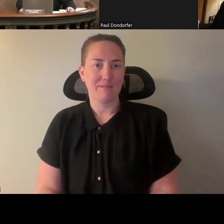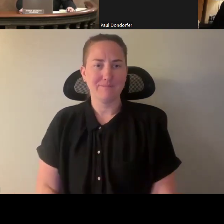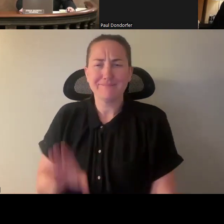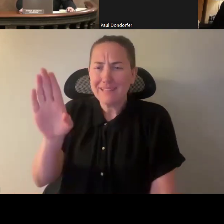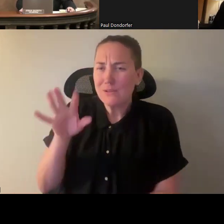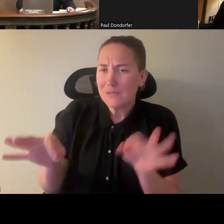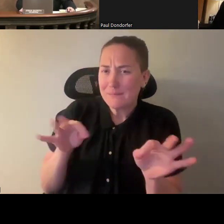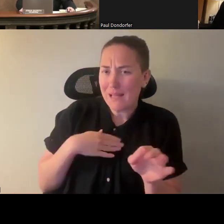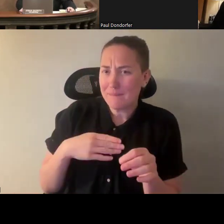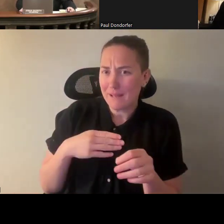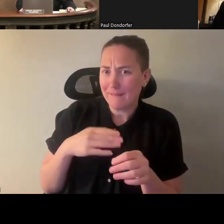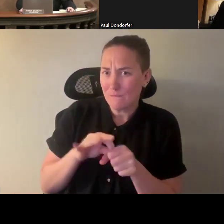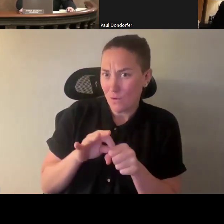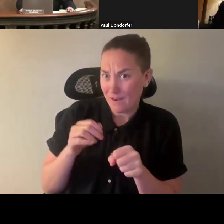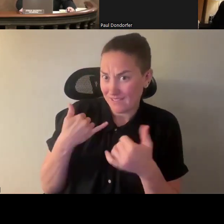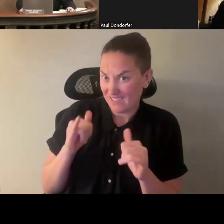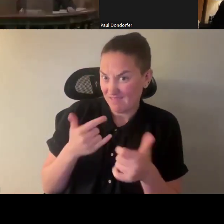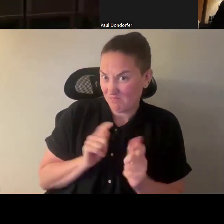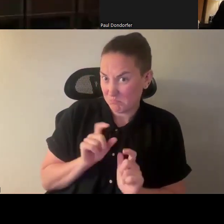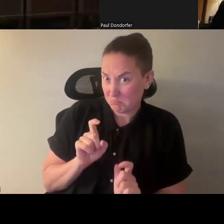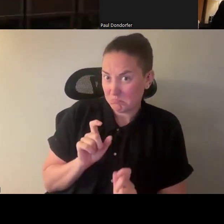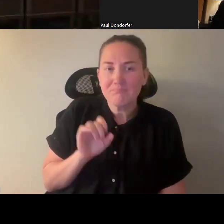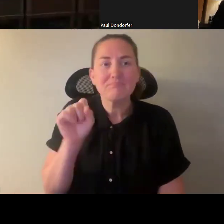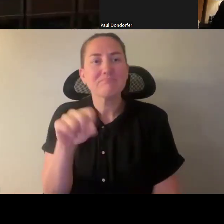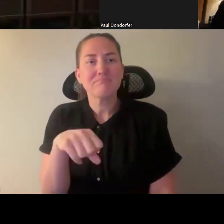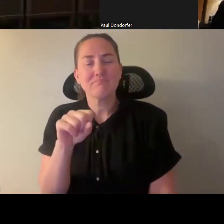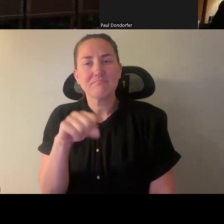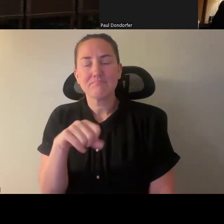I still have the floor right You can explain your vote Yes Okay Thank you I think this is